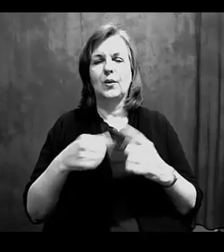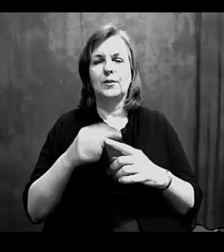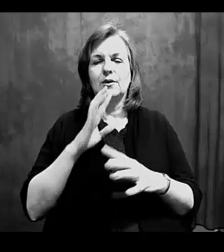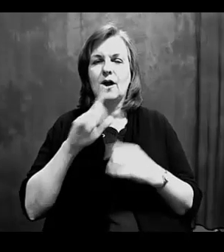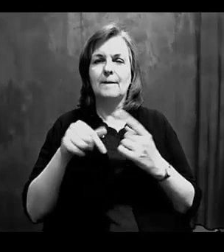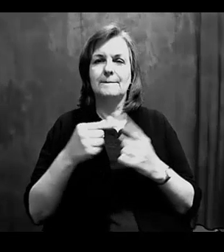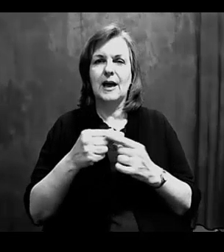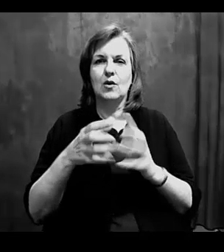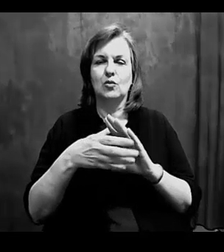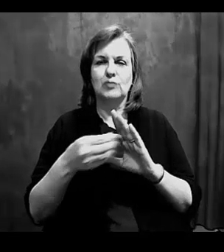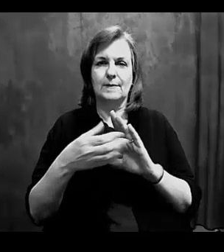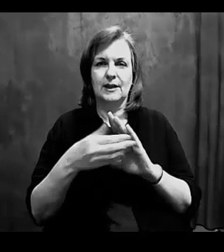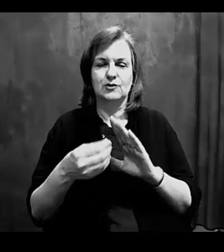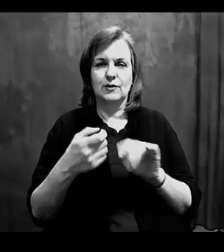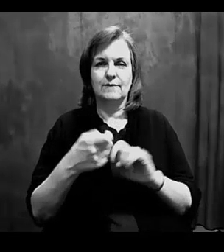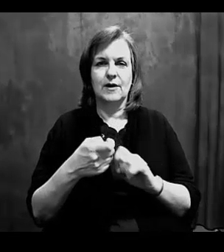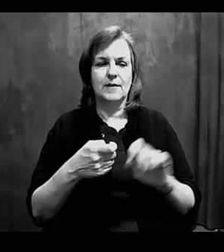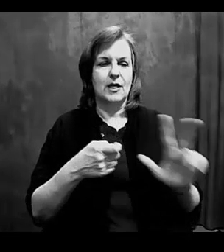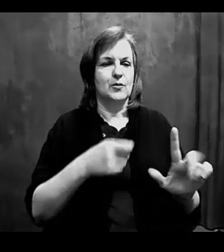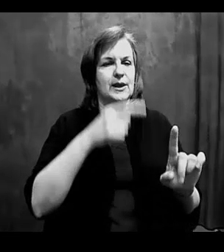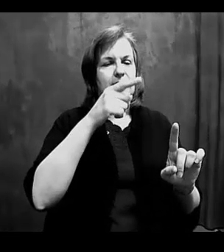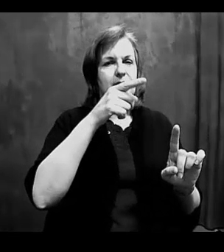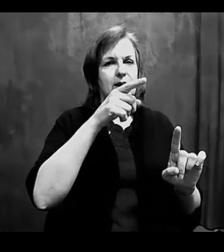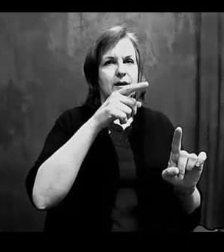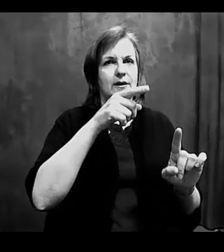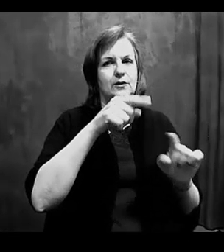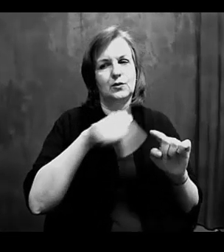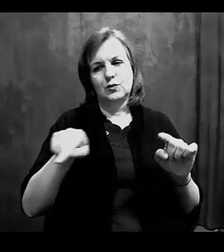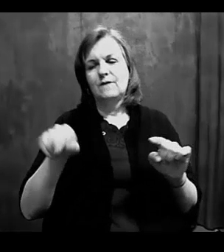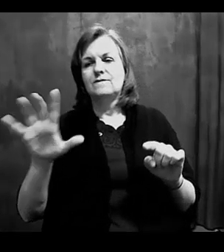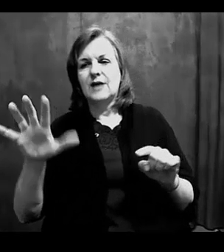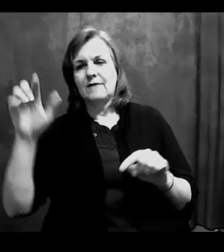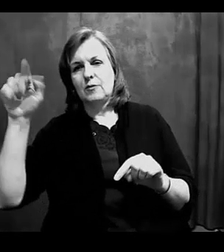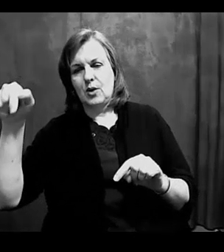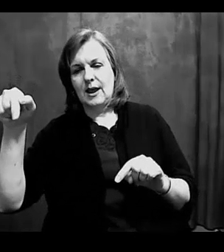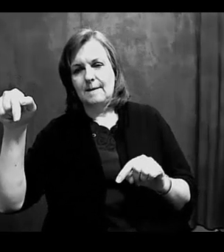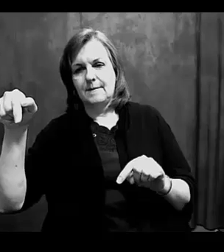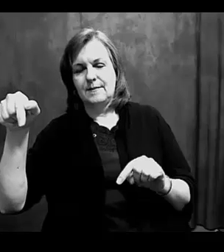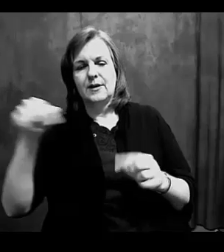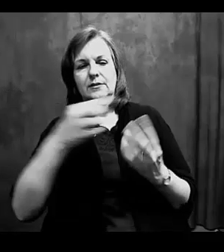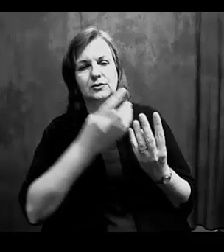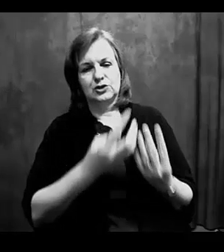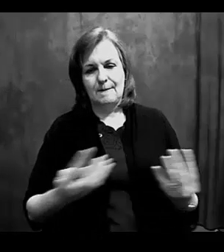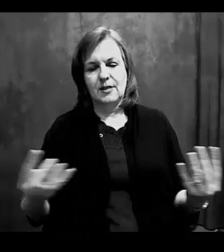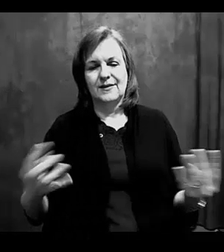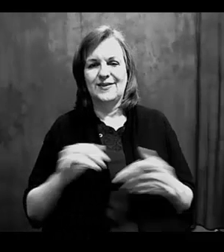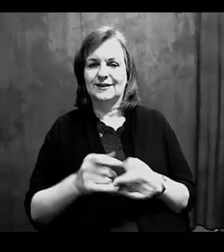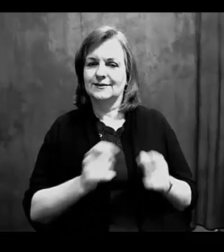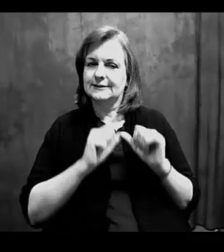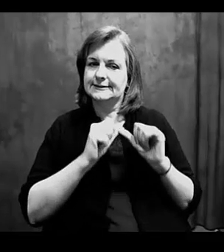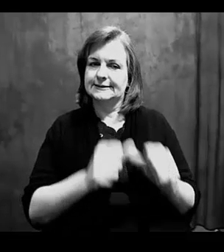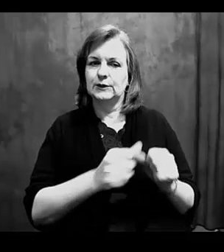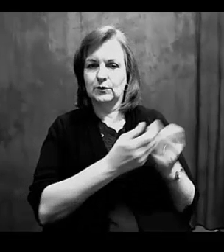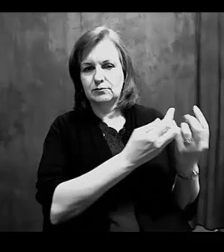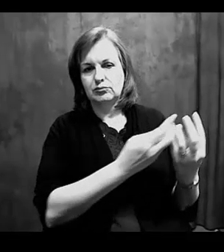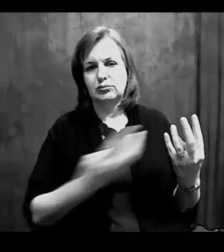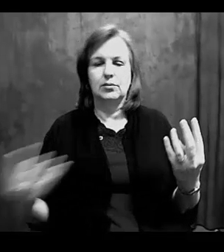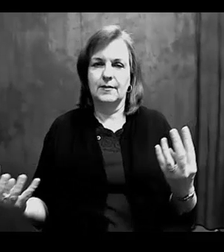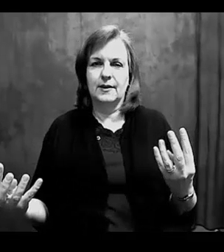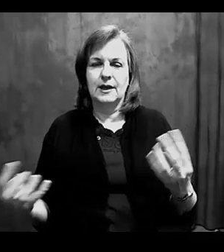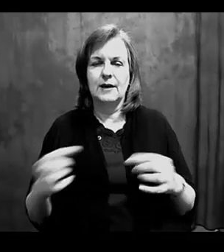is that when we look at replication on the 3' to 5' template it goes very fast - its what we call continuous